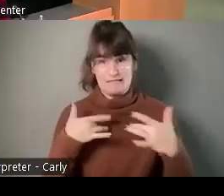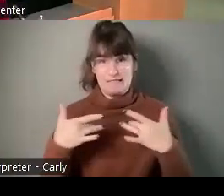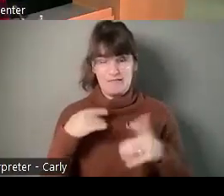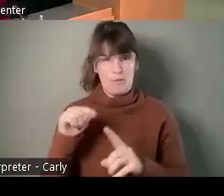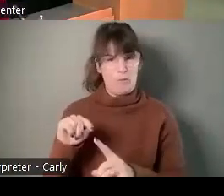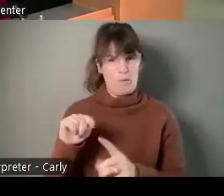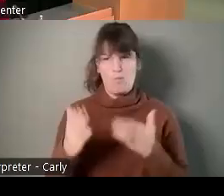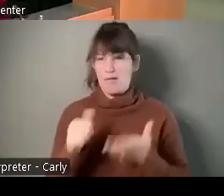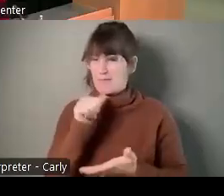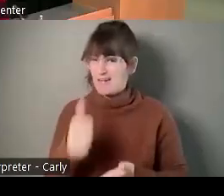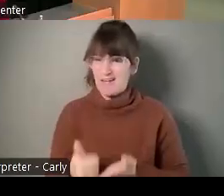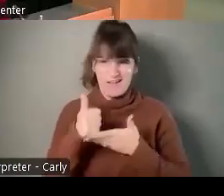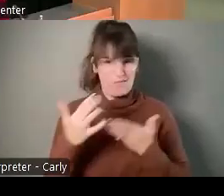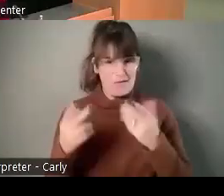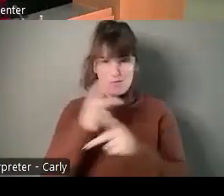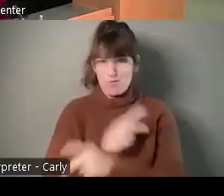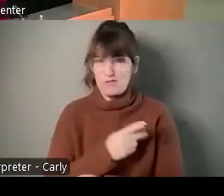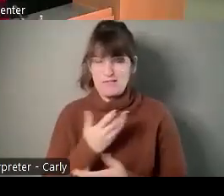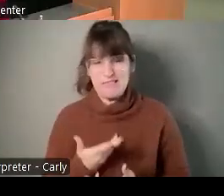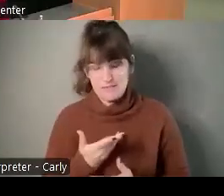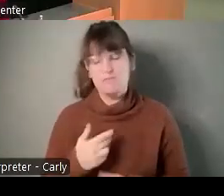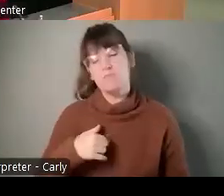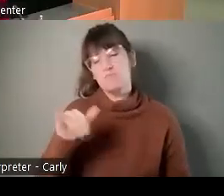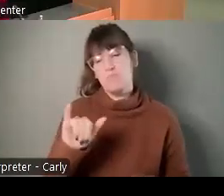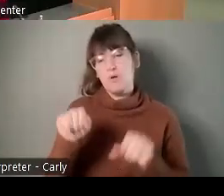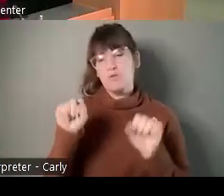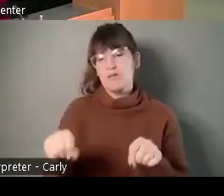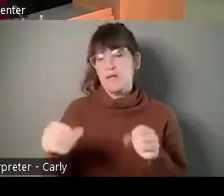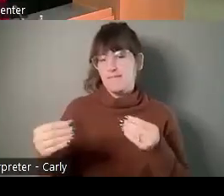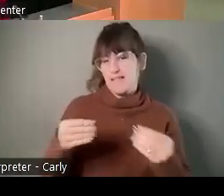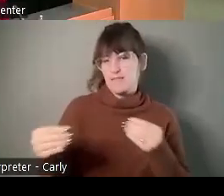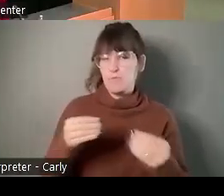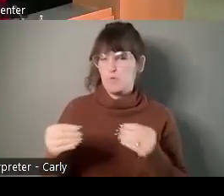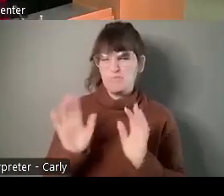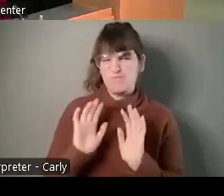sort of counterproductive, we can also have the flexibility to make that clinical decision not to